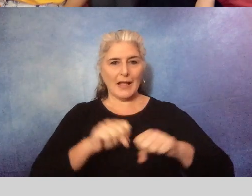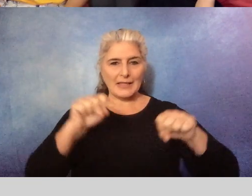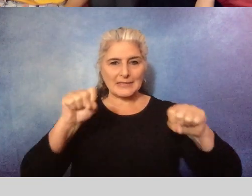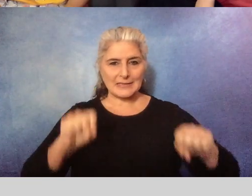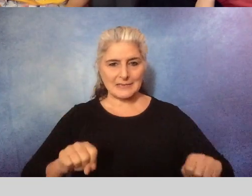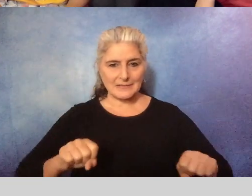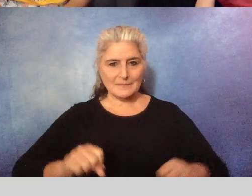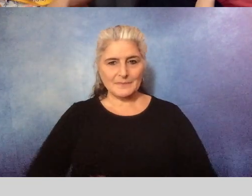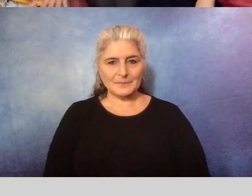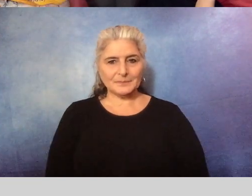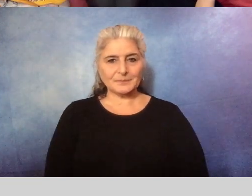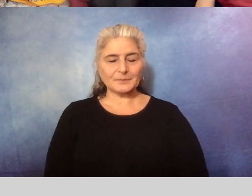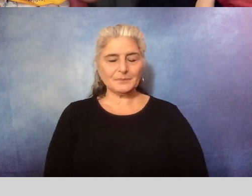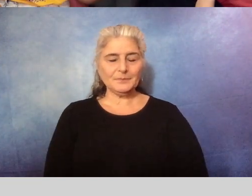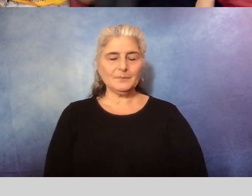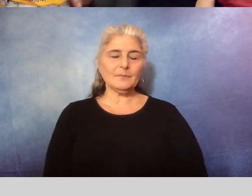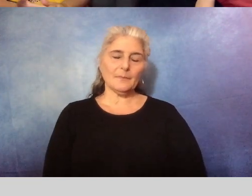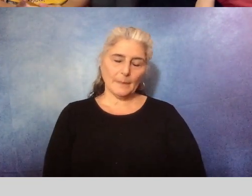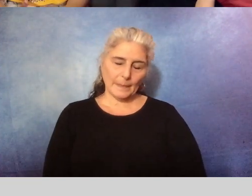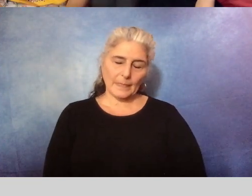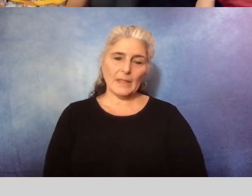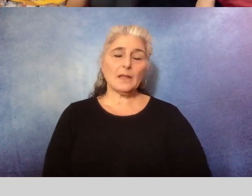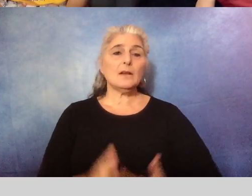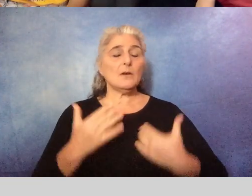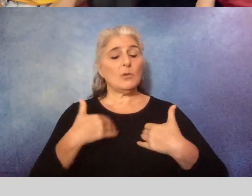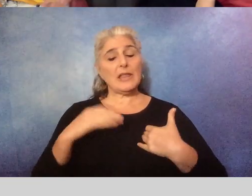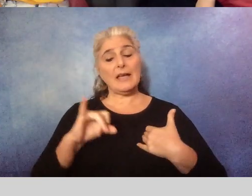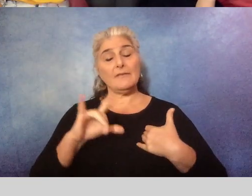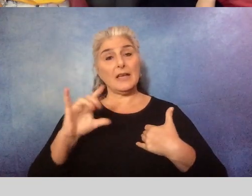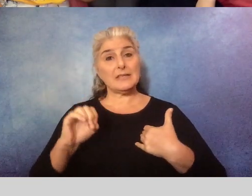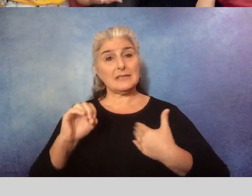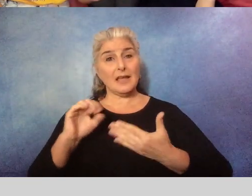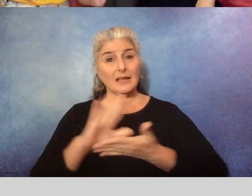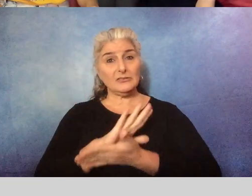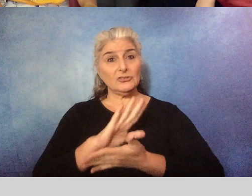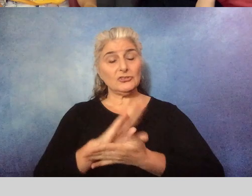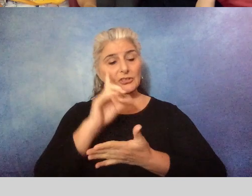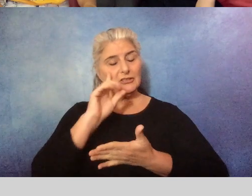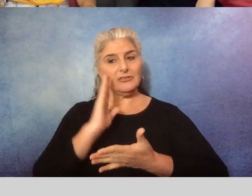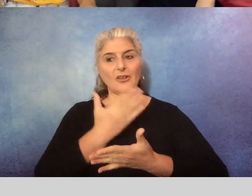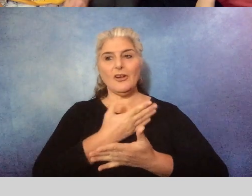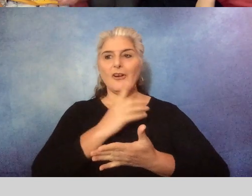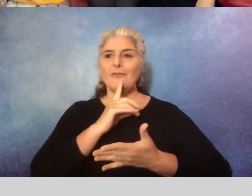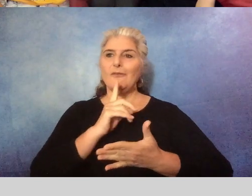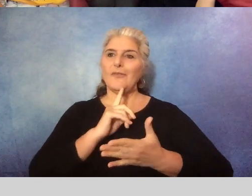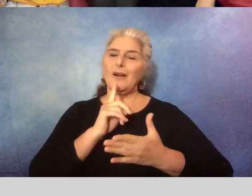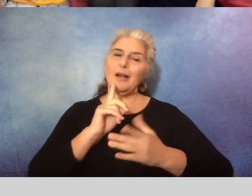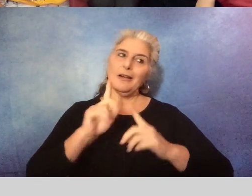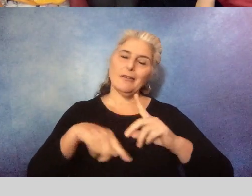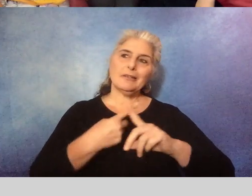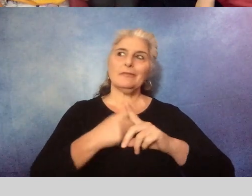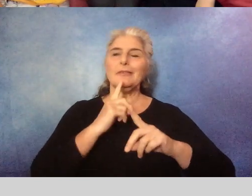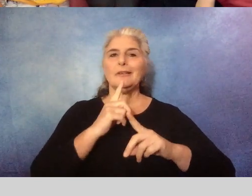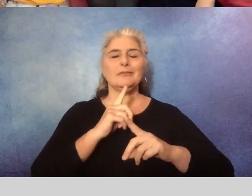So we will have style sheets for our type system, for our callers,